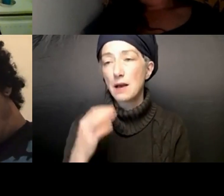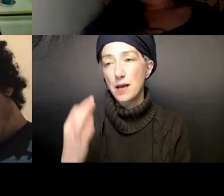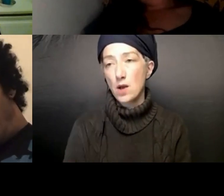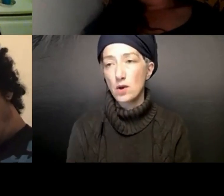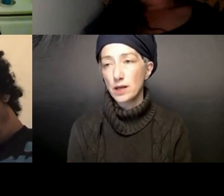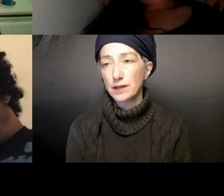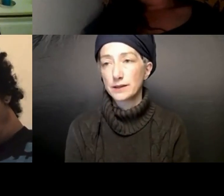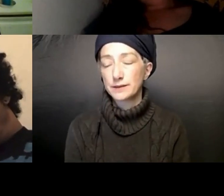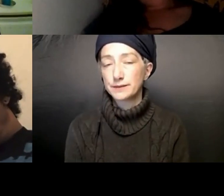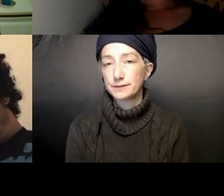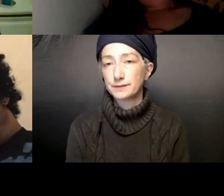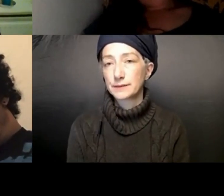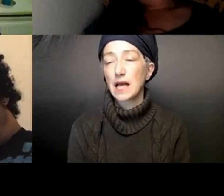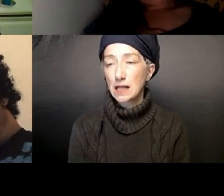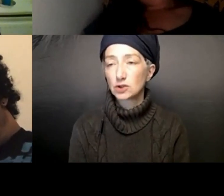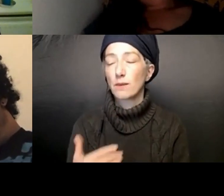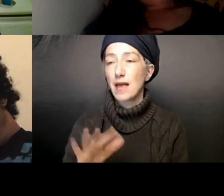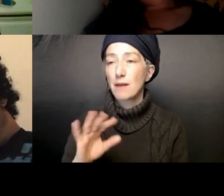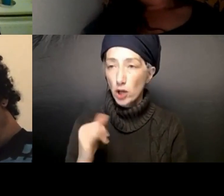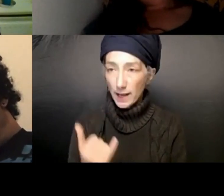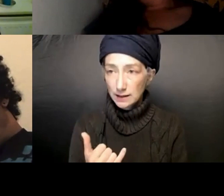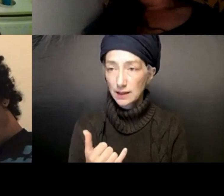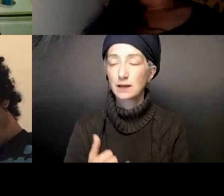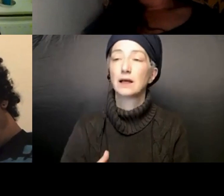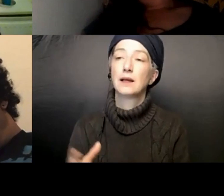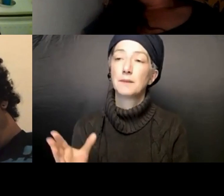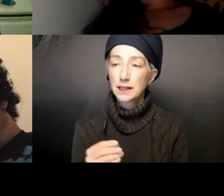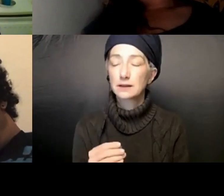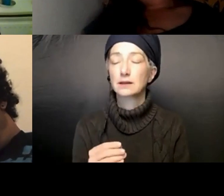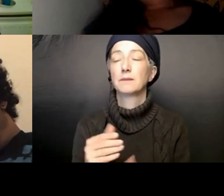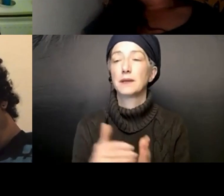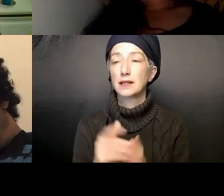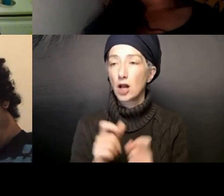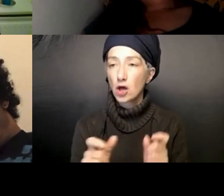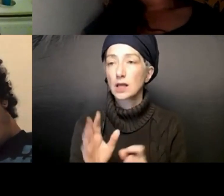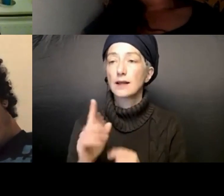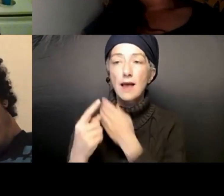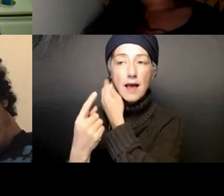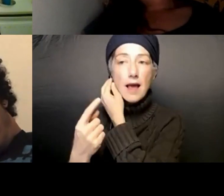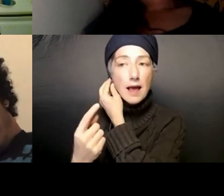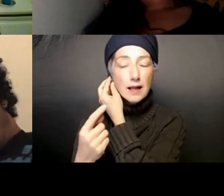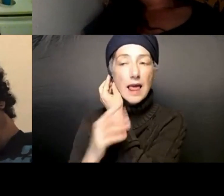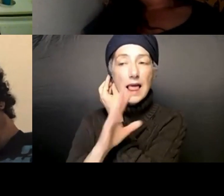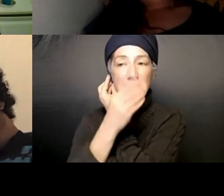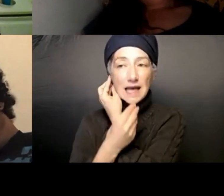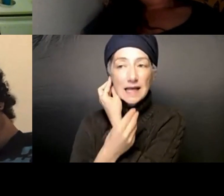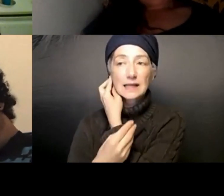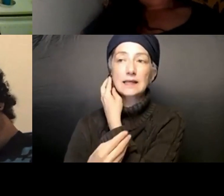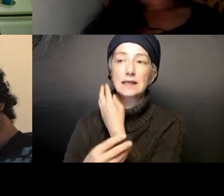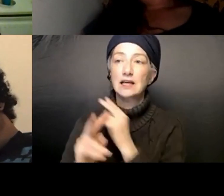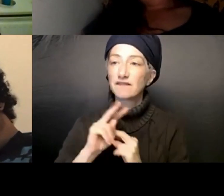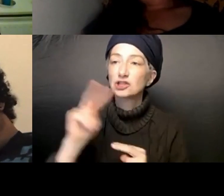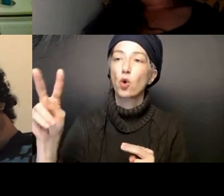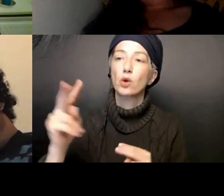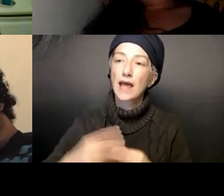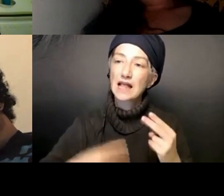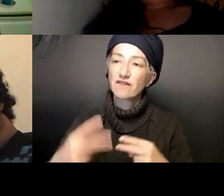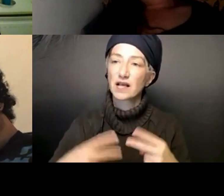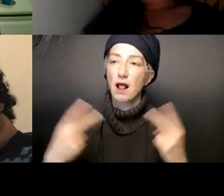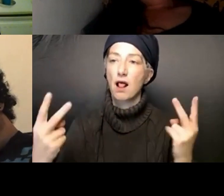We need more projects where disabled people are creating their own aesthetic and creative visions and less projects